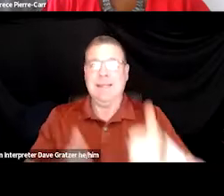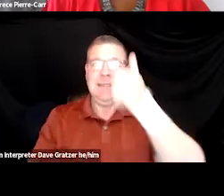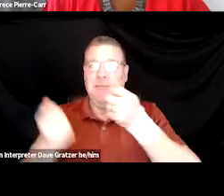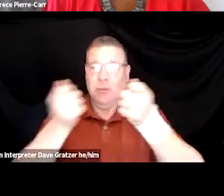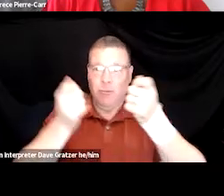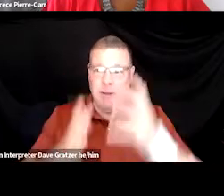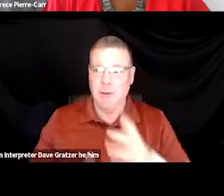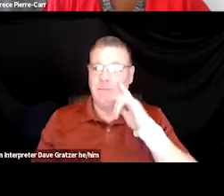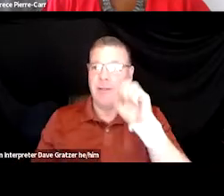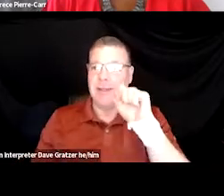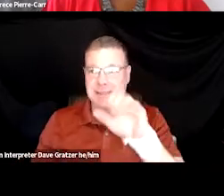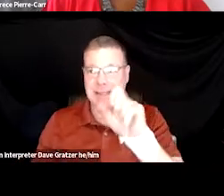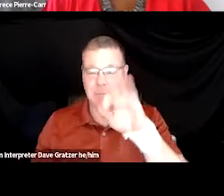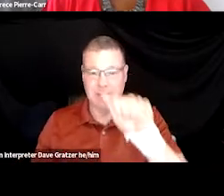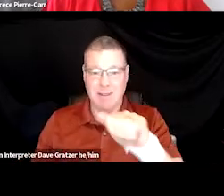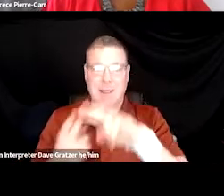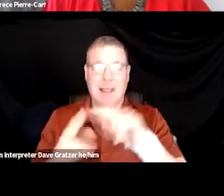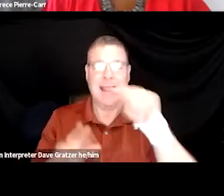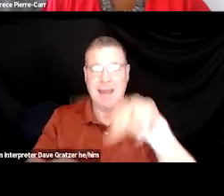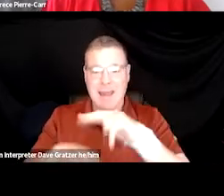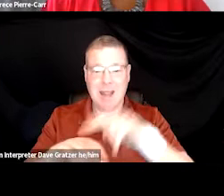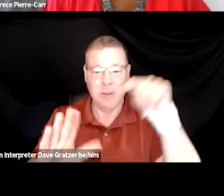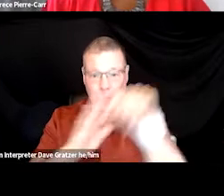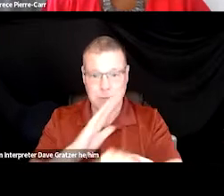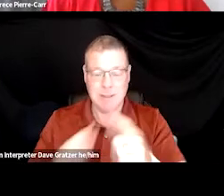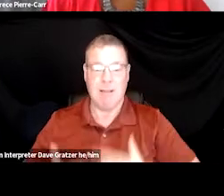of the SAMHSA funded National Suicide Prevention Lifeline,